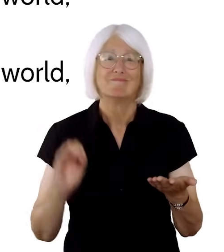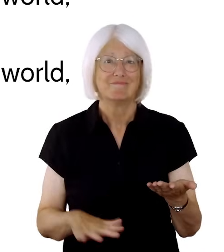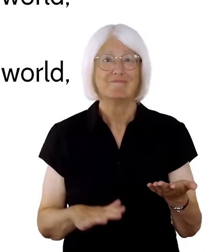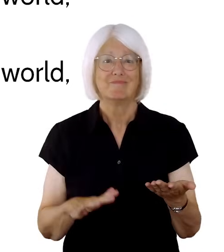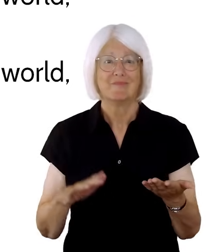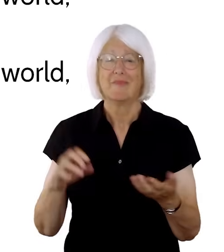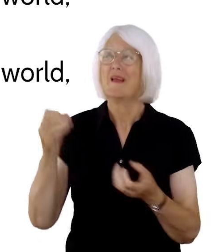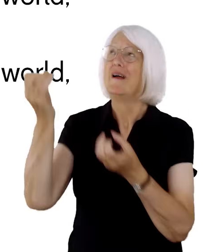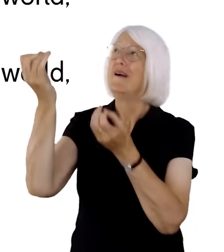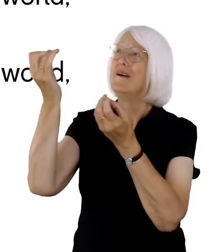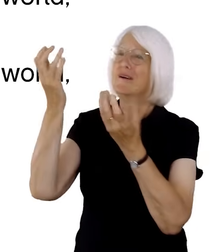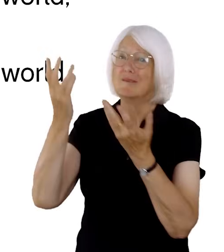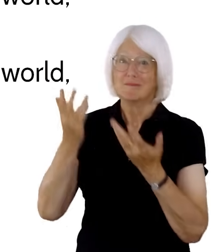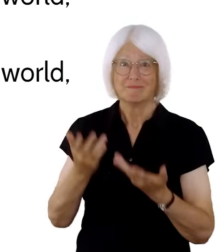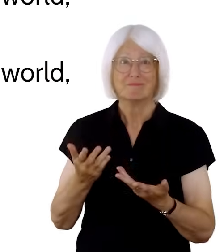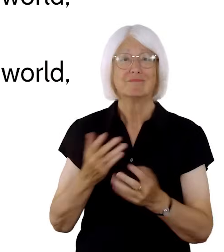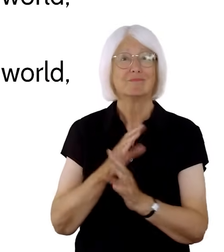Grant us peace